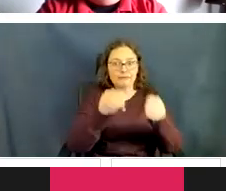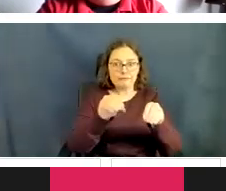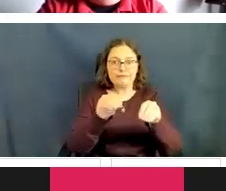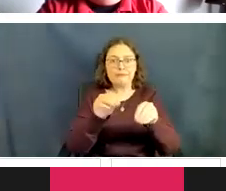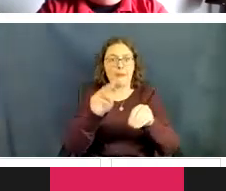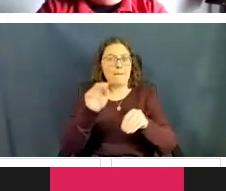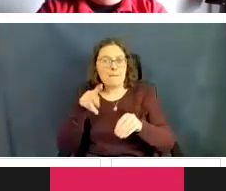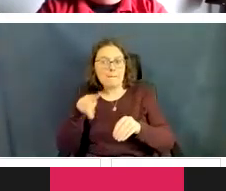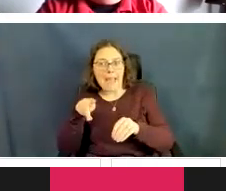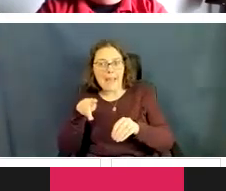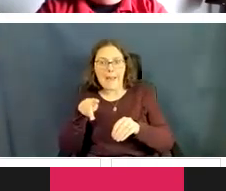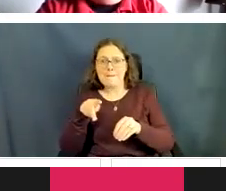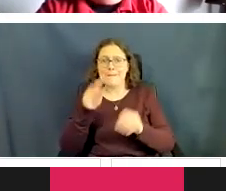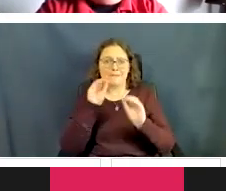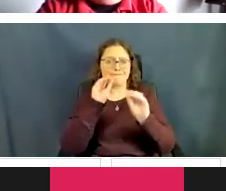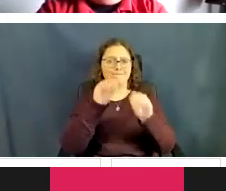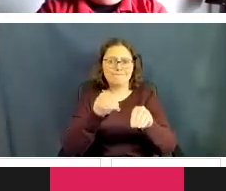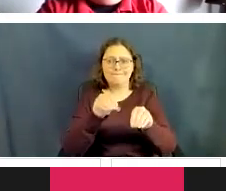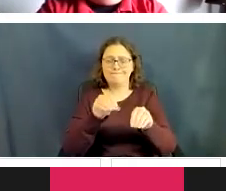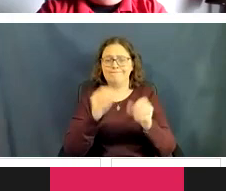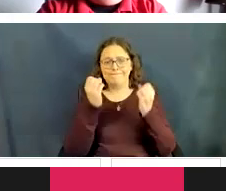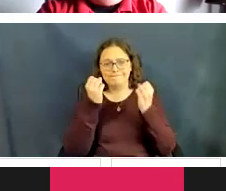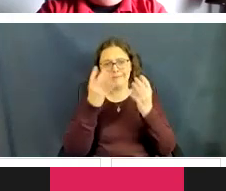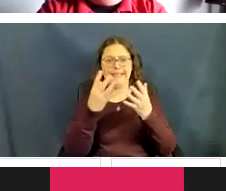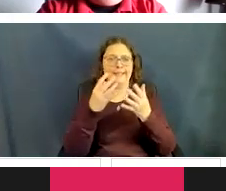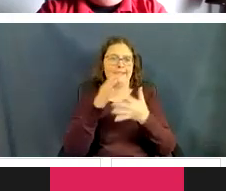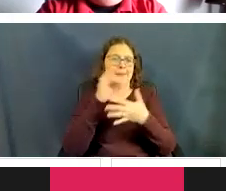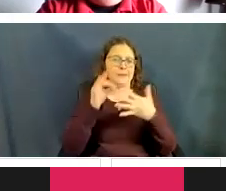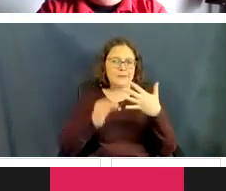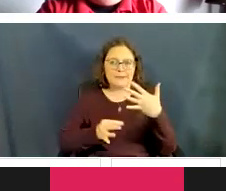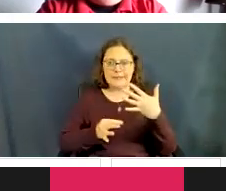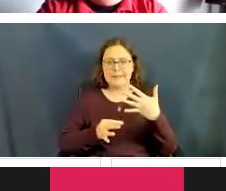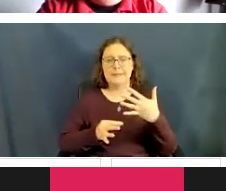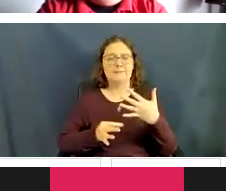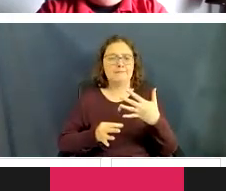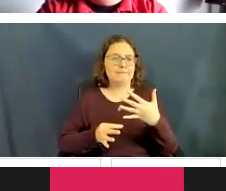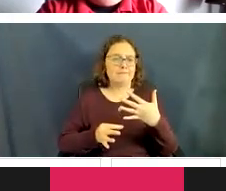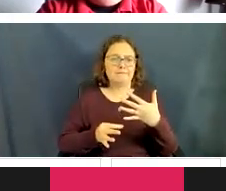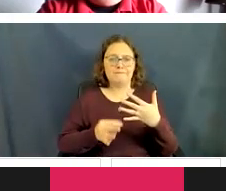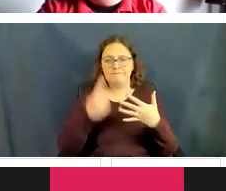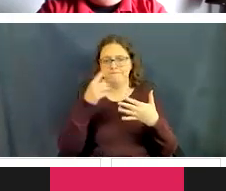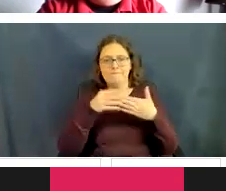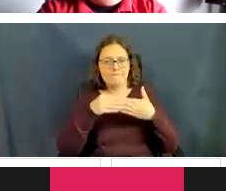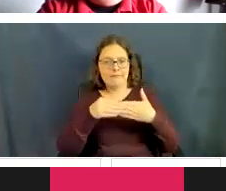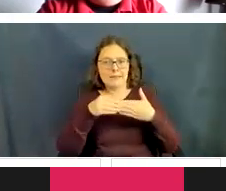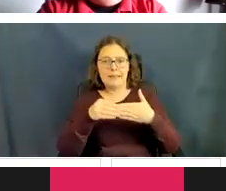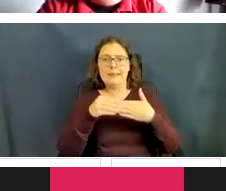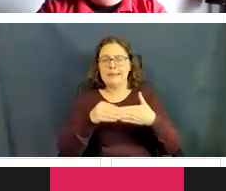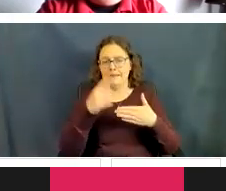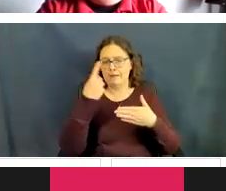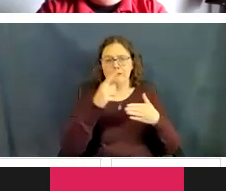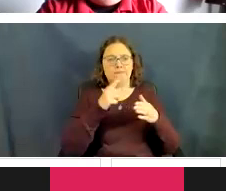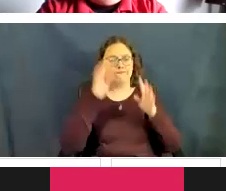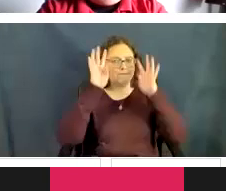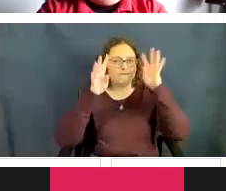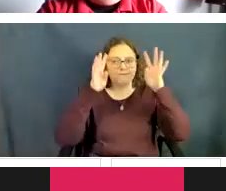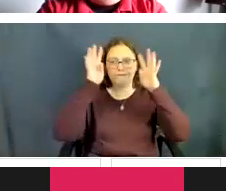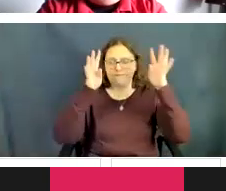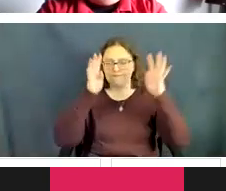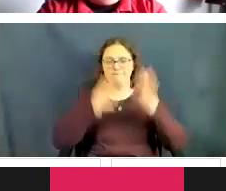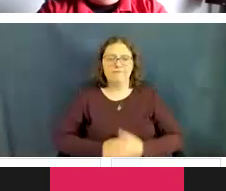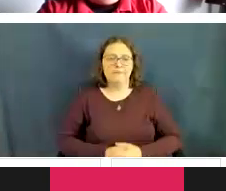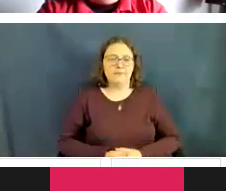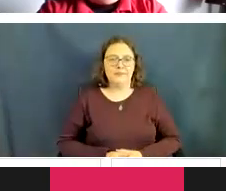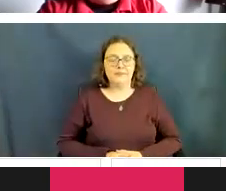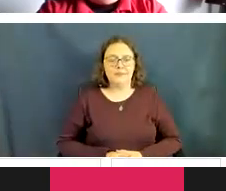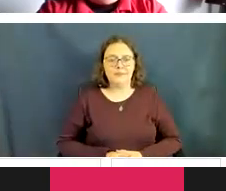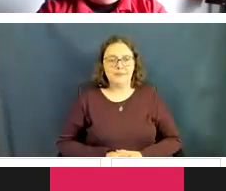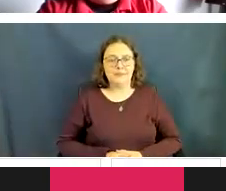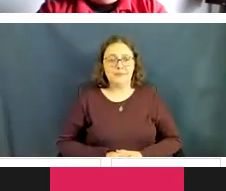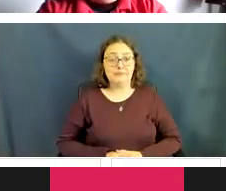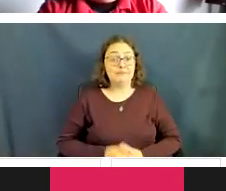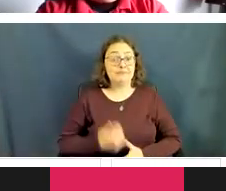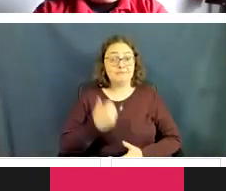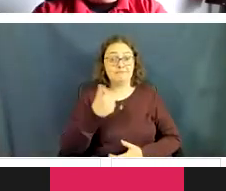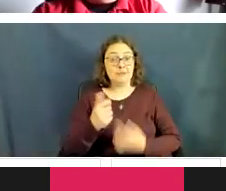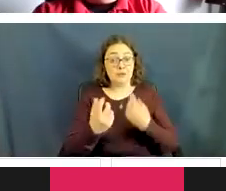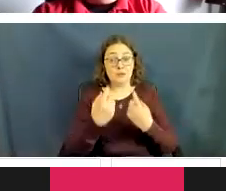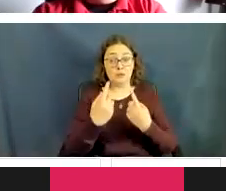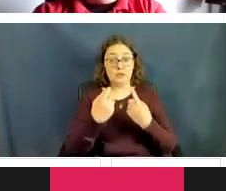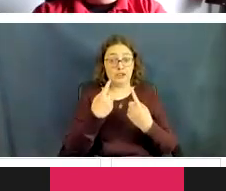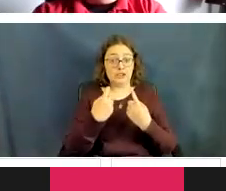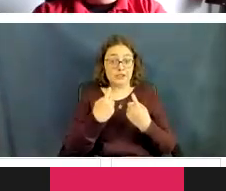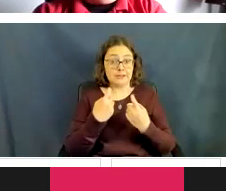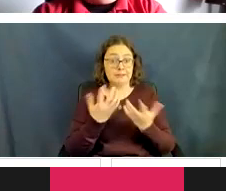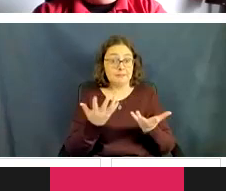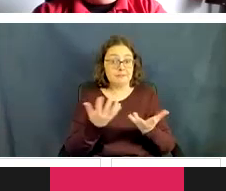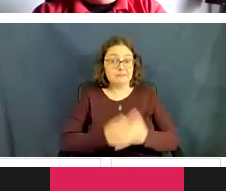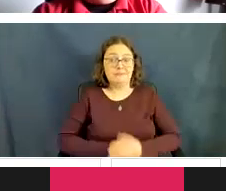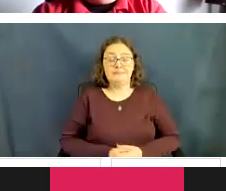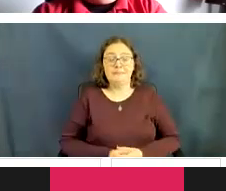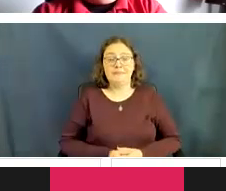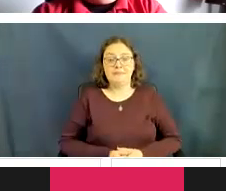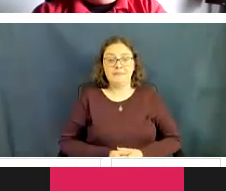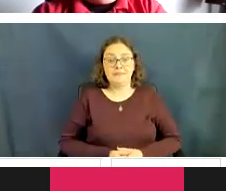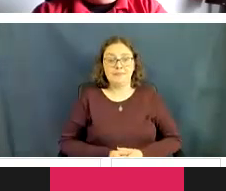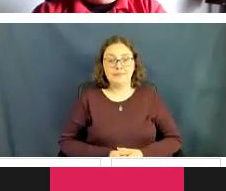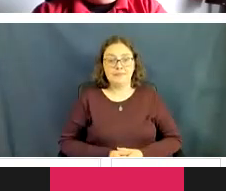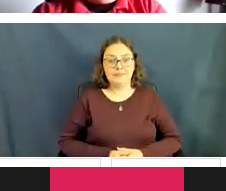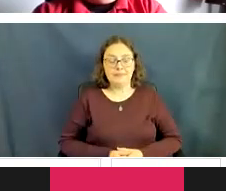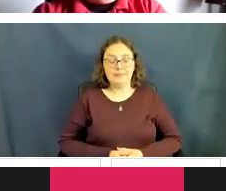And we want to share with you what that problem was so that you don't have